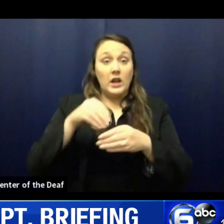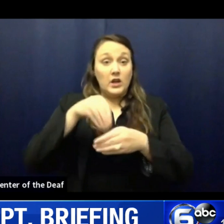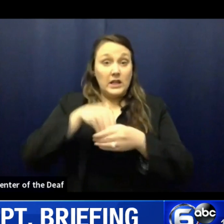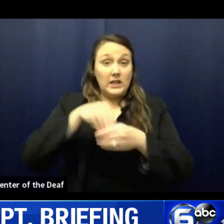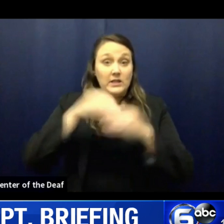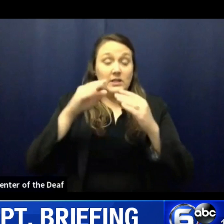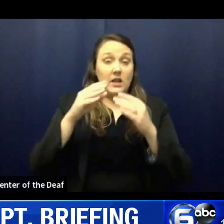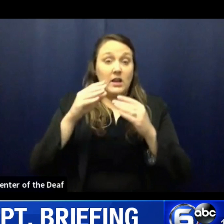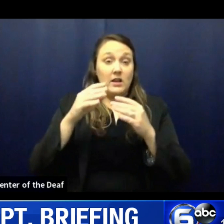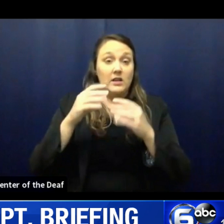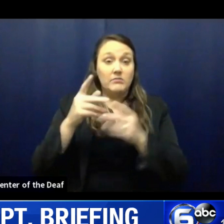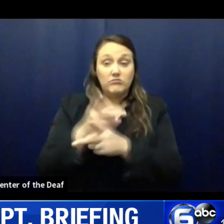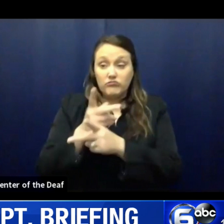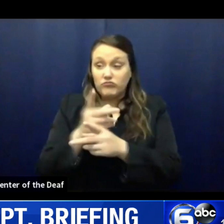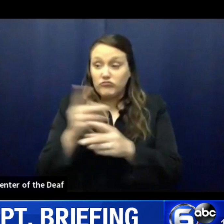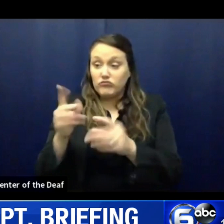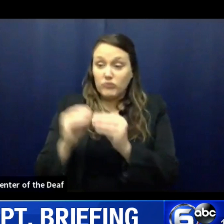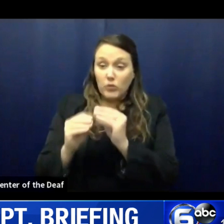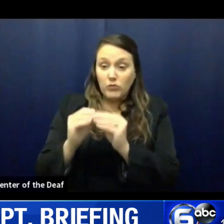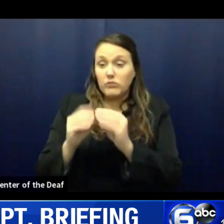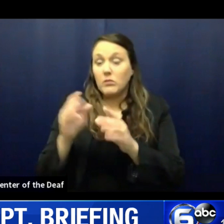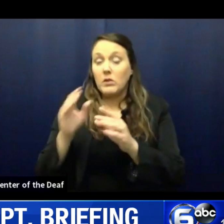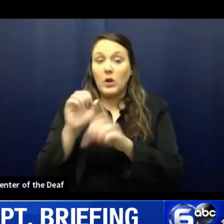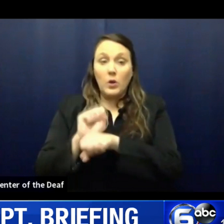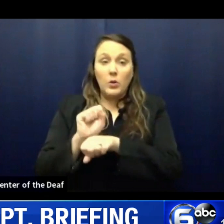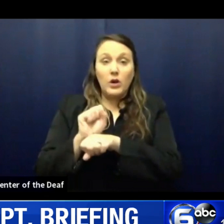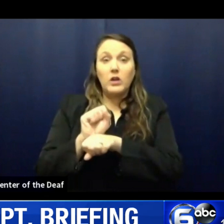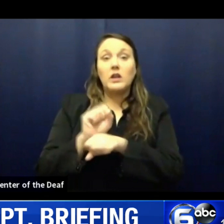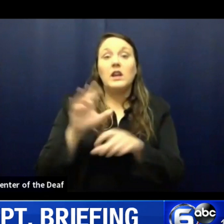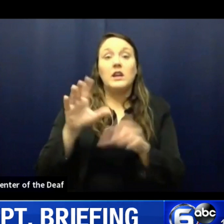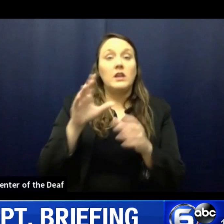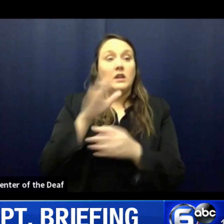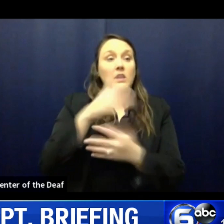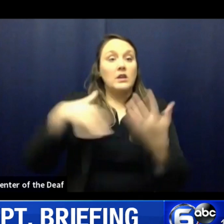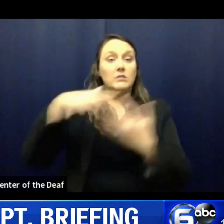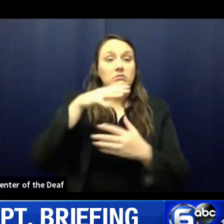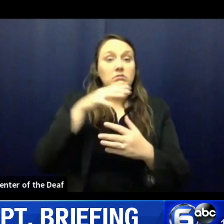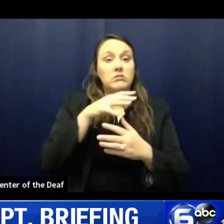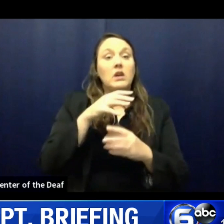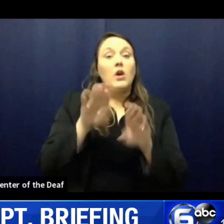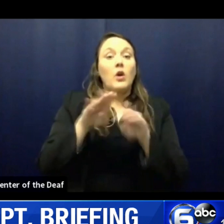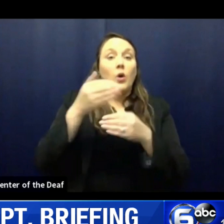FORGOTTEN. MAINTAINED A DISTANCE OF AT